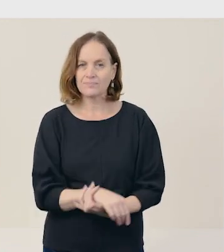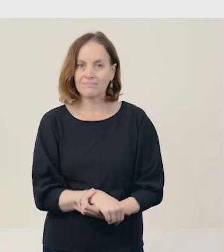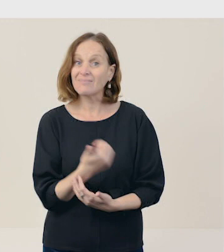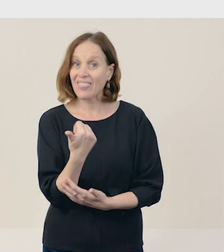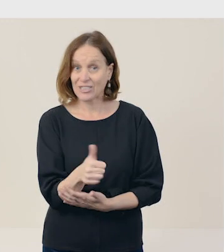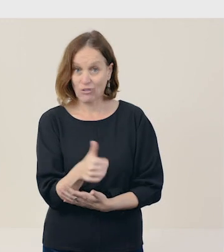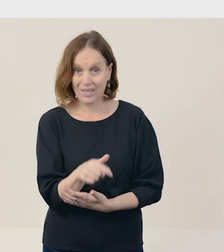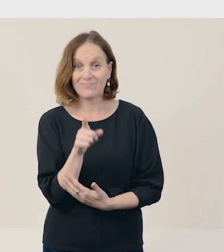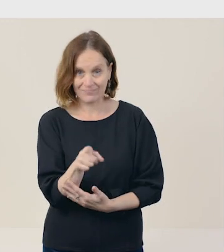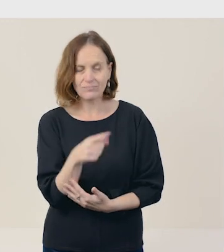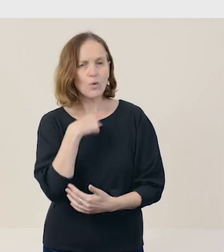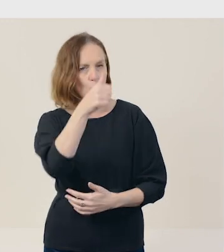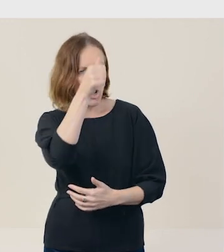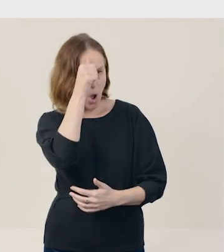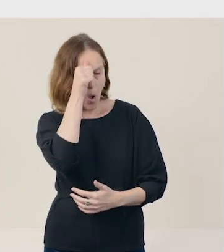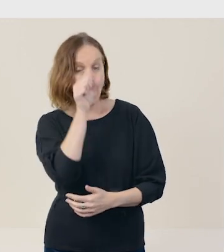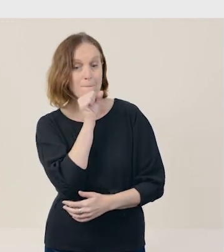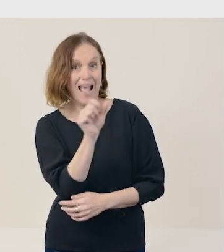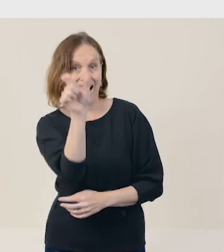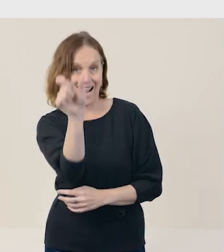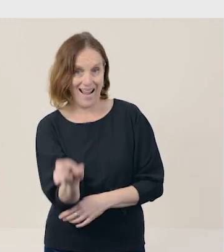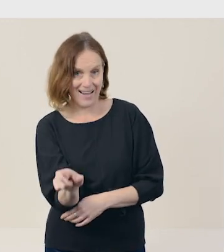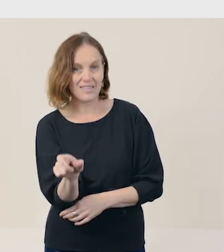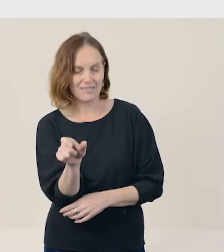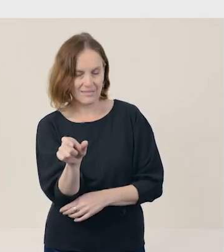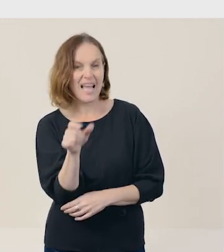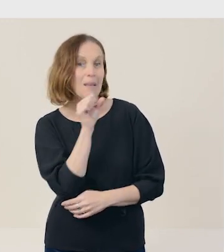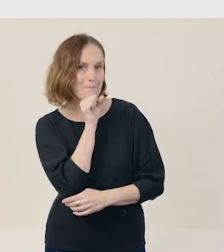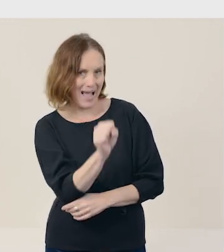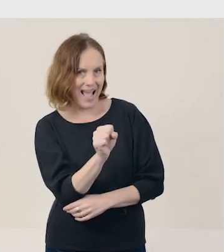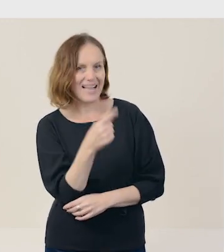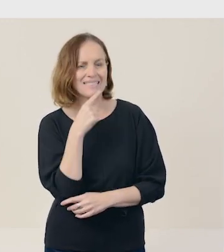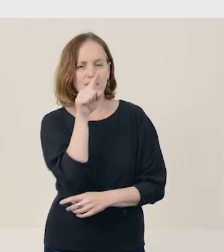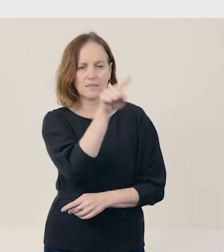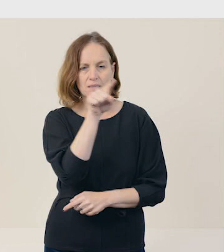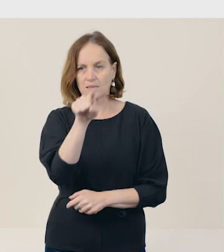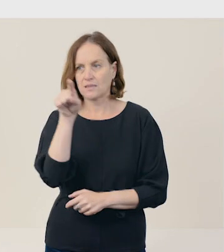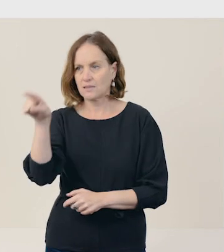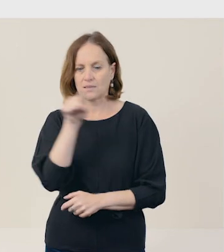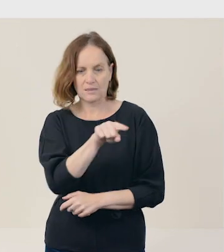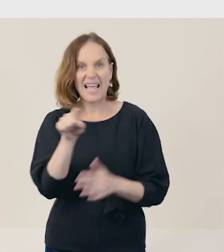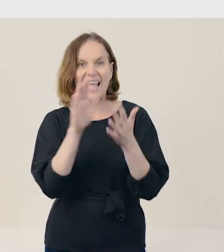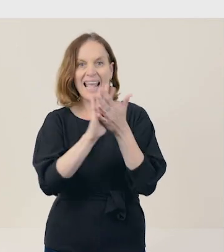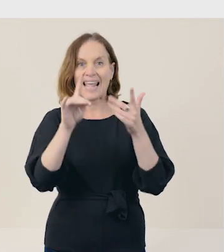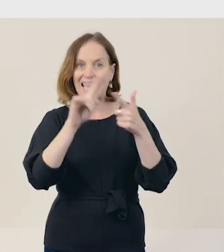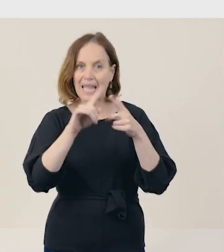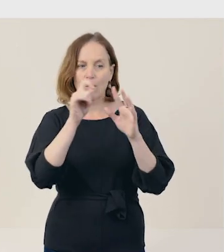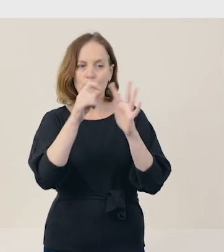That's right. We know our character, the man from Ironbark, is a man, because the author has used the pronoun 'he'.